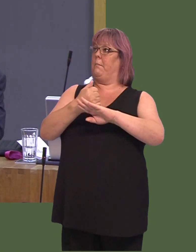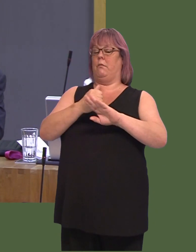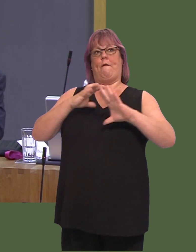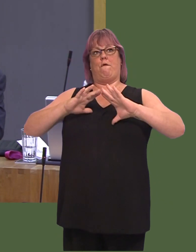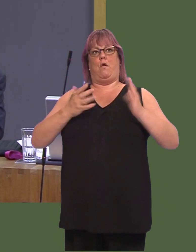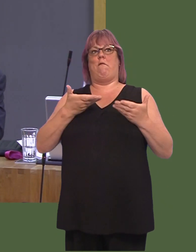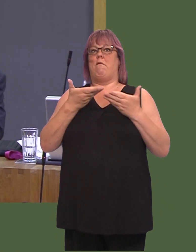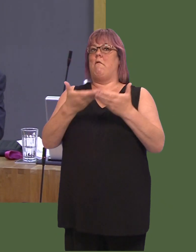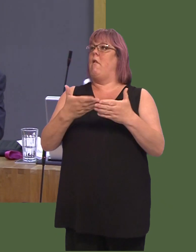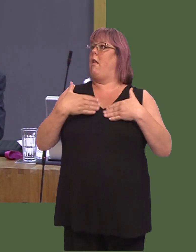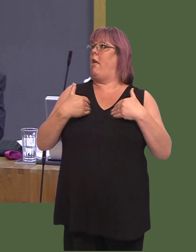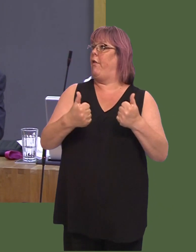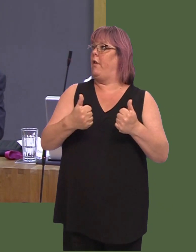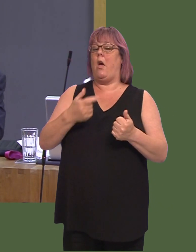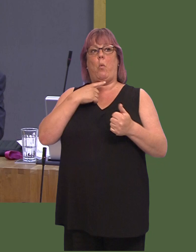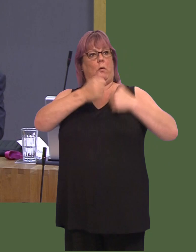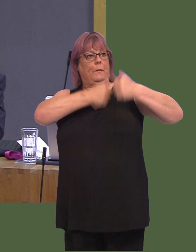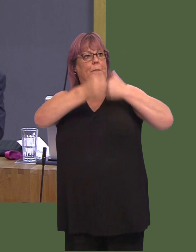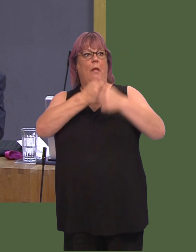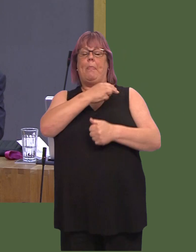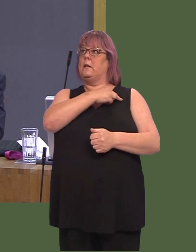course, the staff to whom we owe the greatest gratitude.